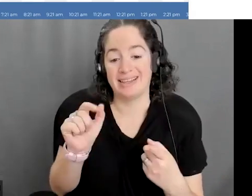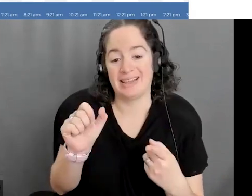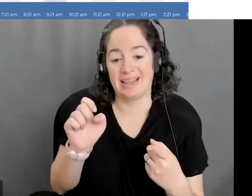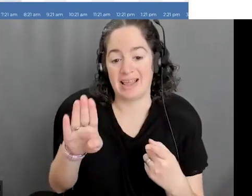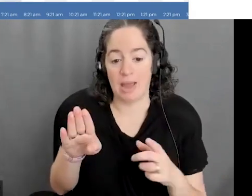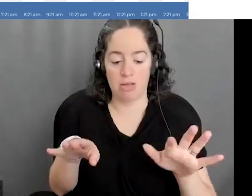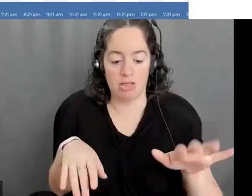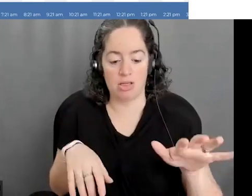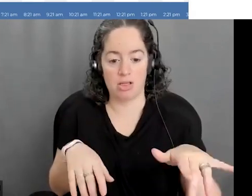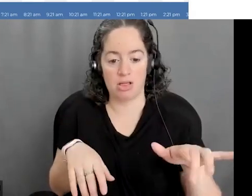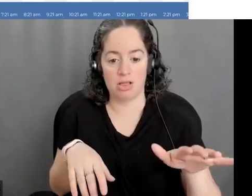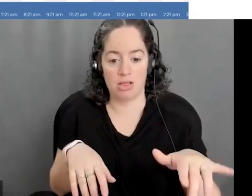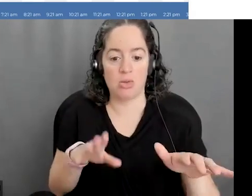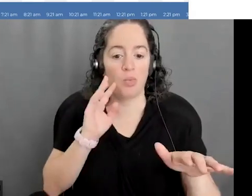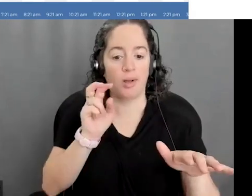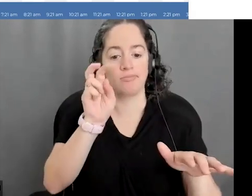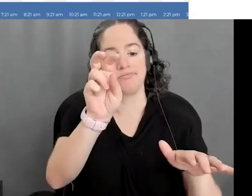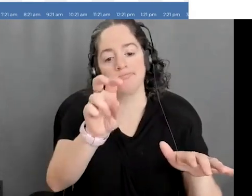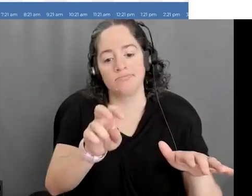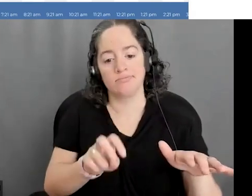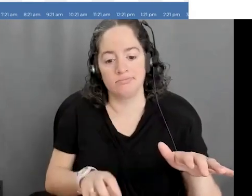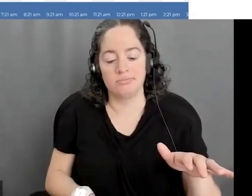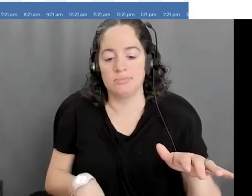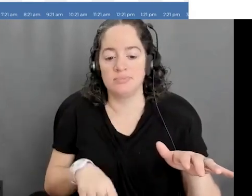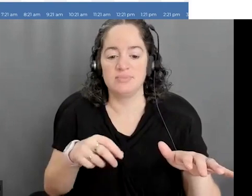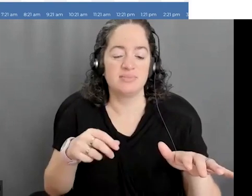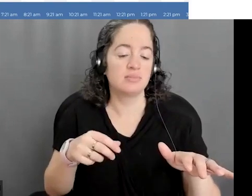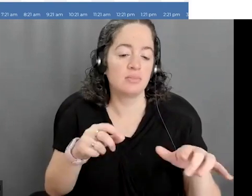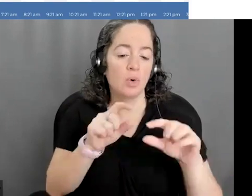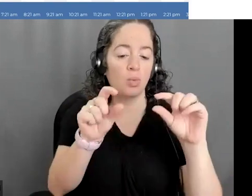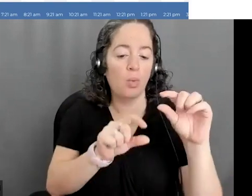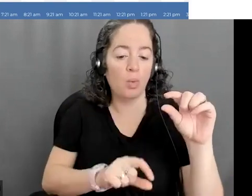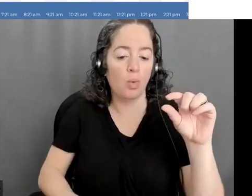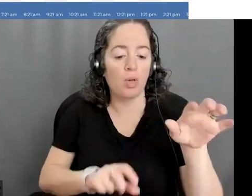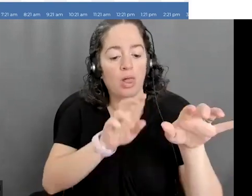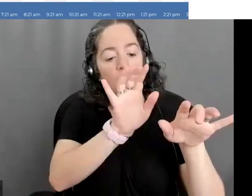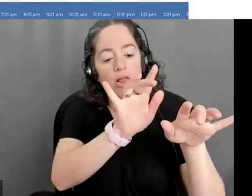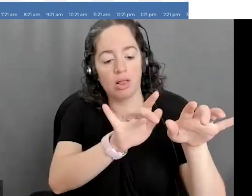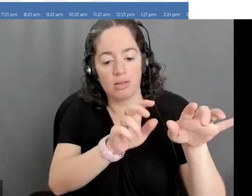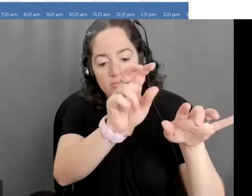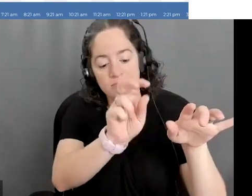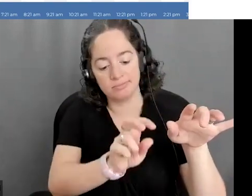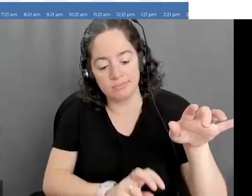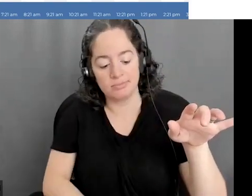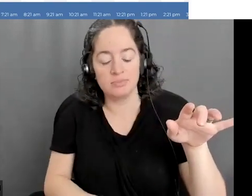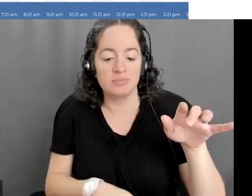through the row headers in the data table and highlight these so it looks like we're actually going through,